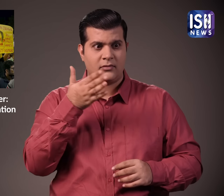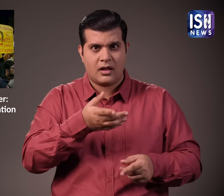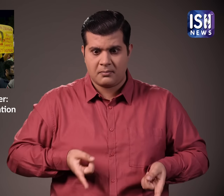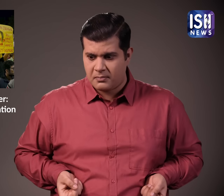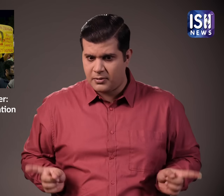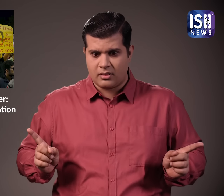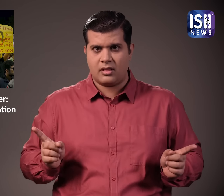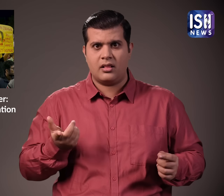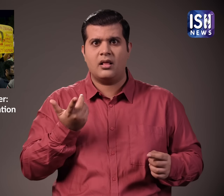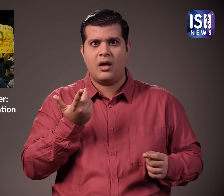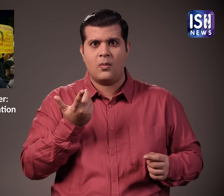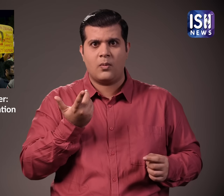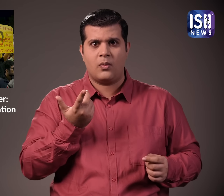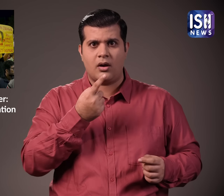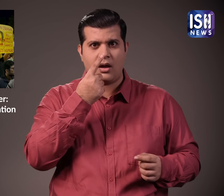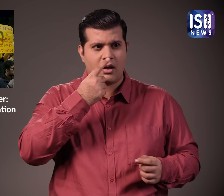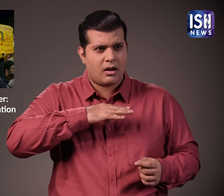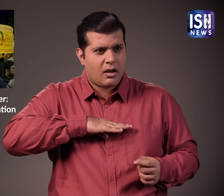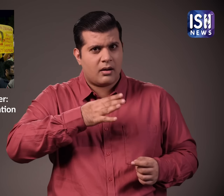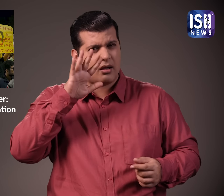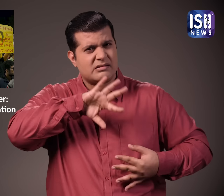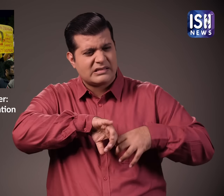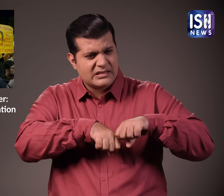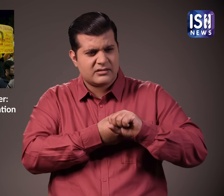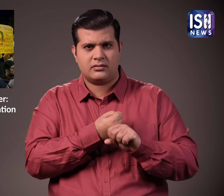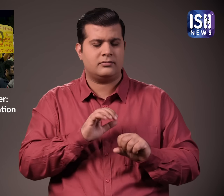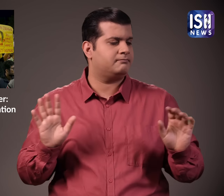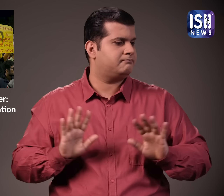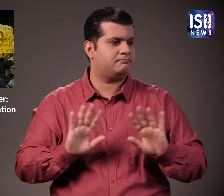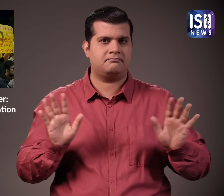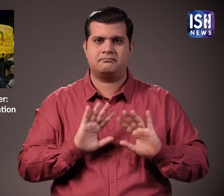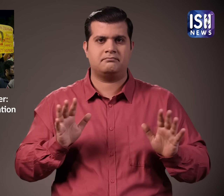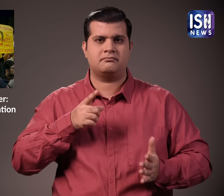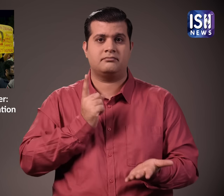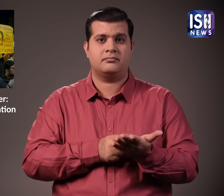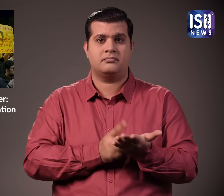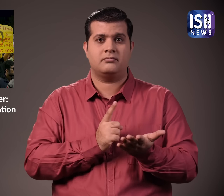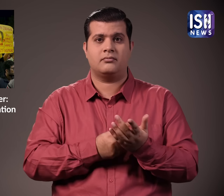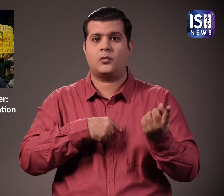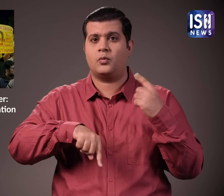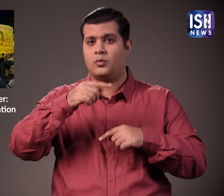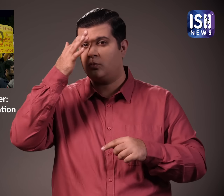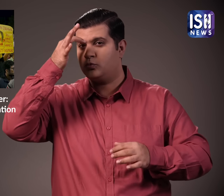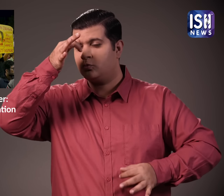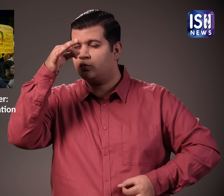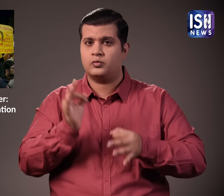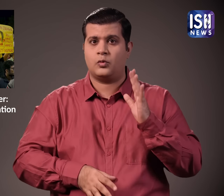and now it is unacceptable to people because the girl's legs are brutally torn apart and she was tortured and multiple demands